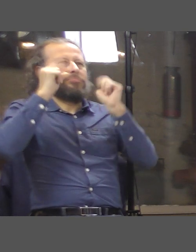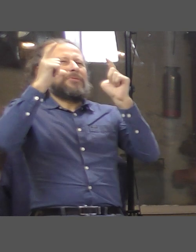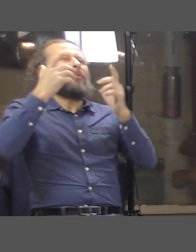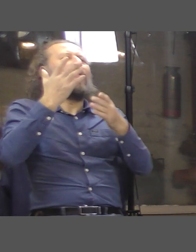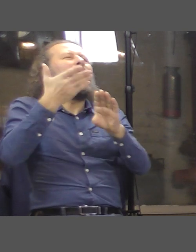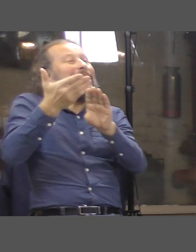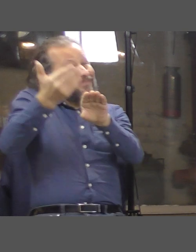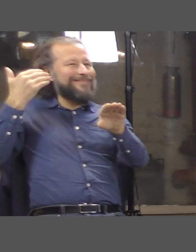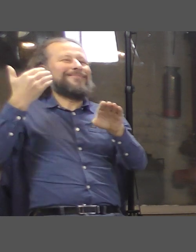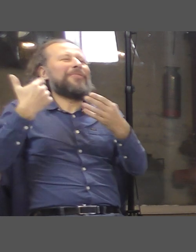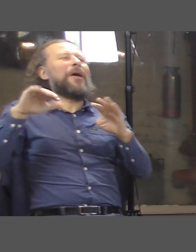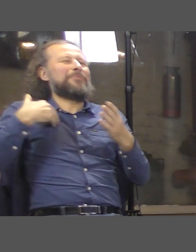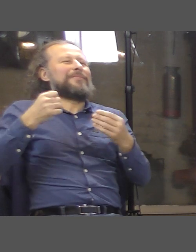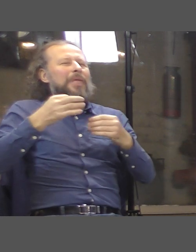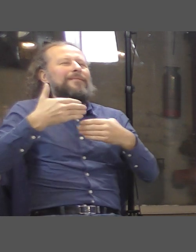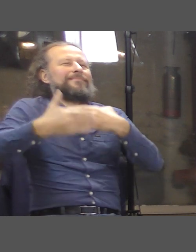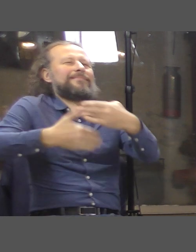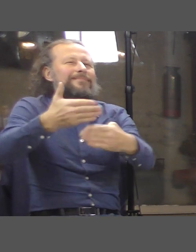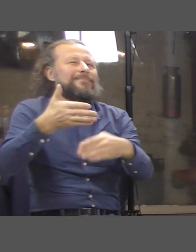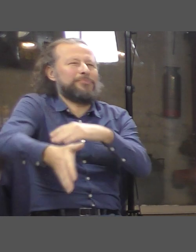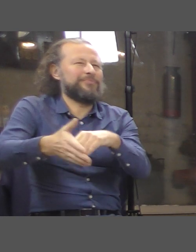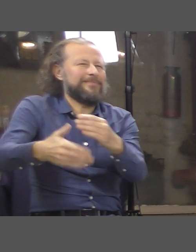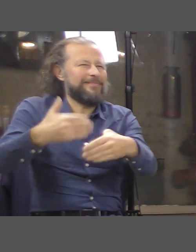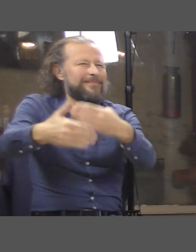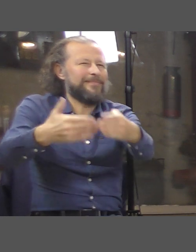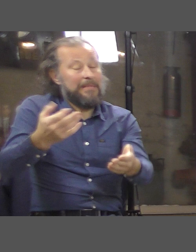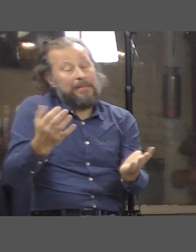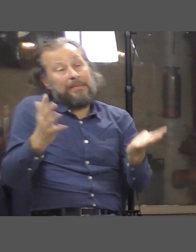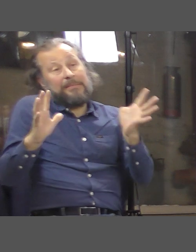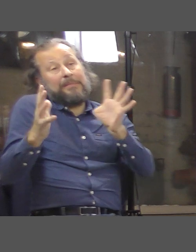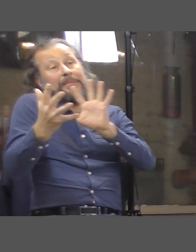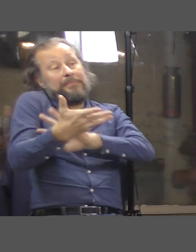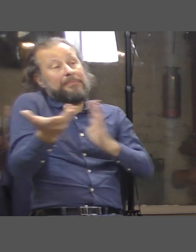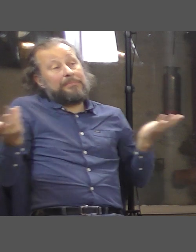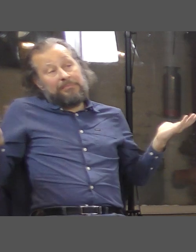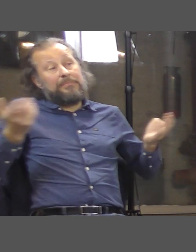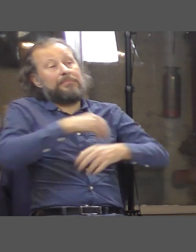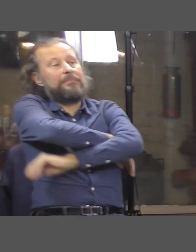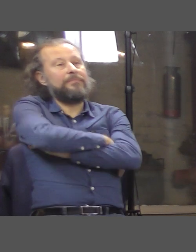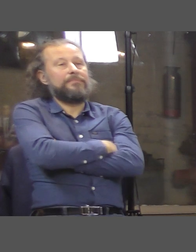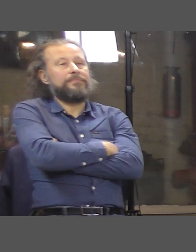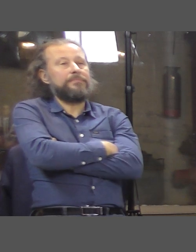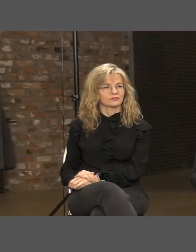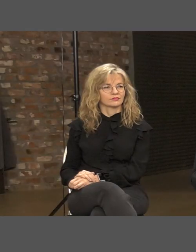Now there is such a wake-up call, because everything is very late is happening, but it's changing.